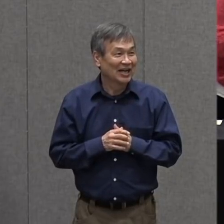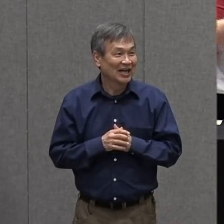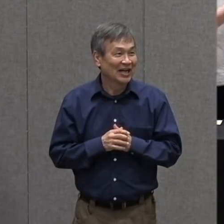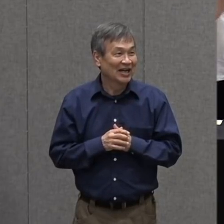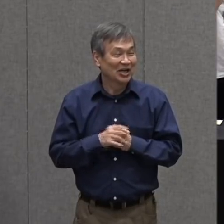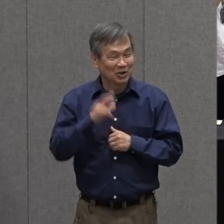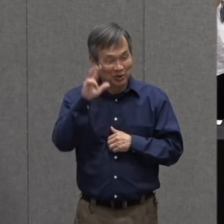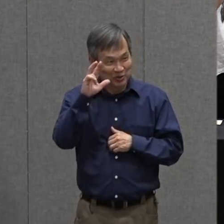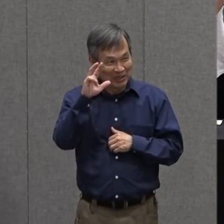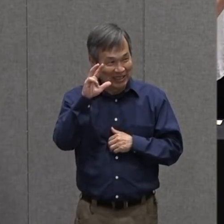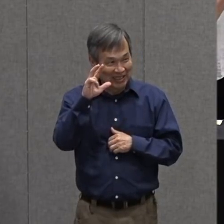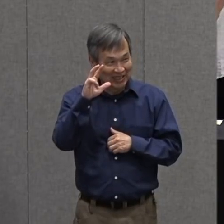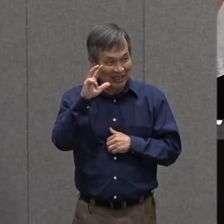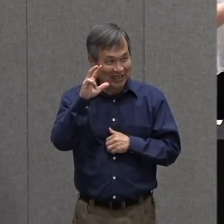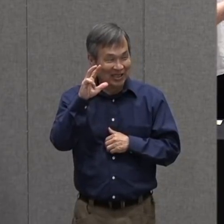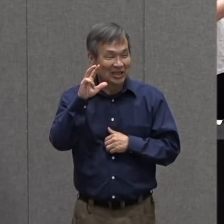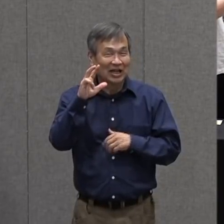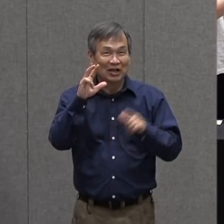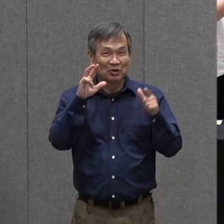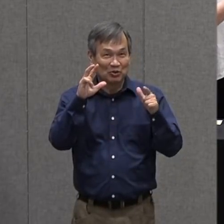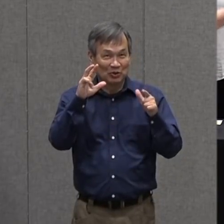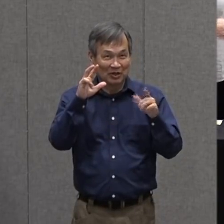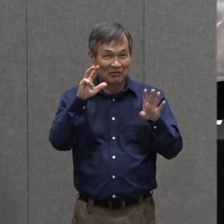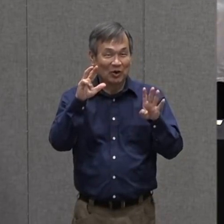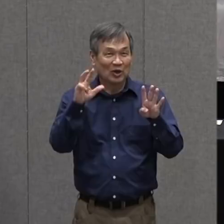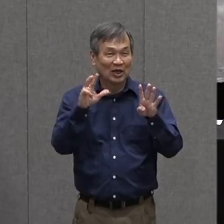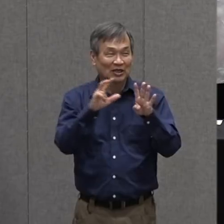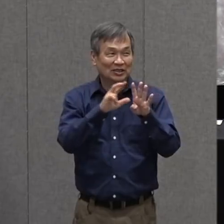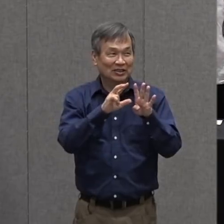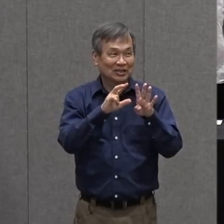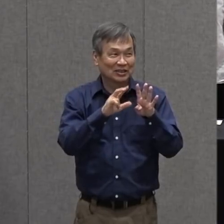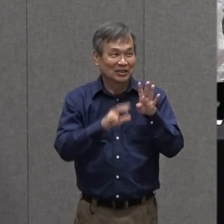Three, what did I have, 24? 27, should I try it?